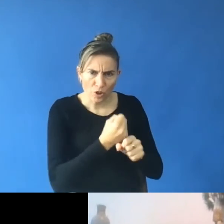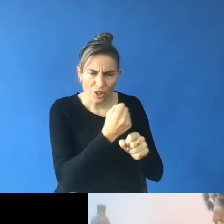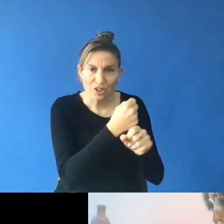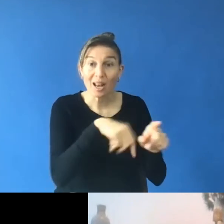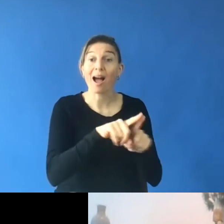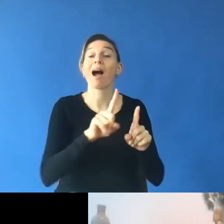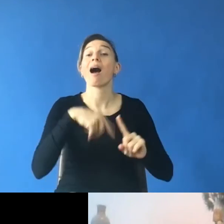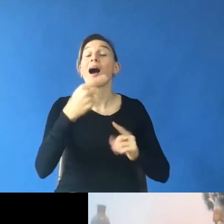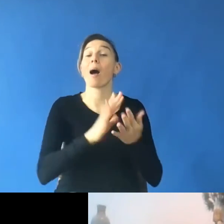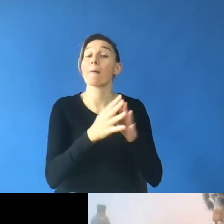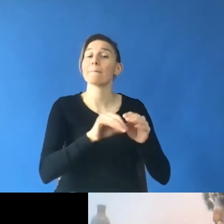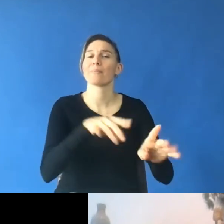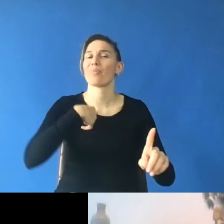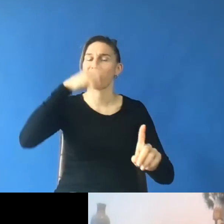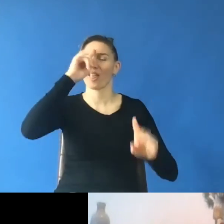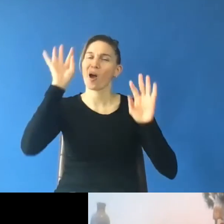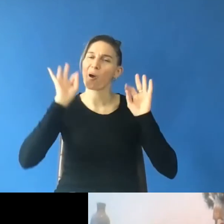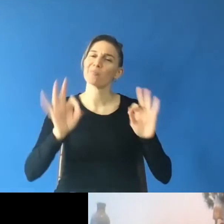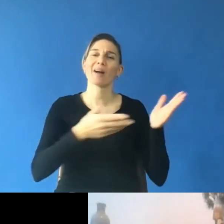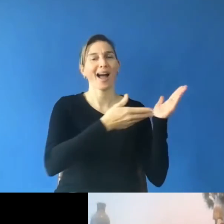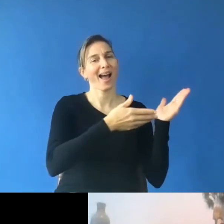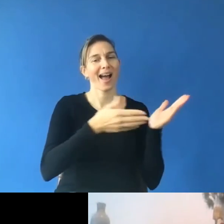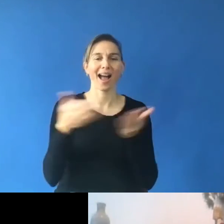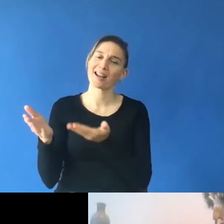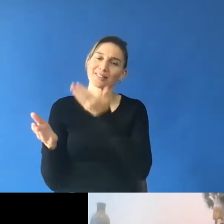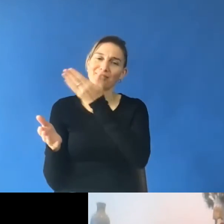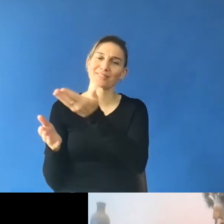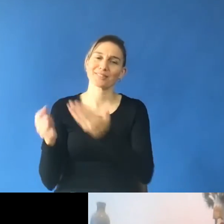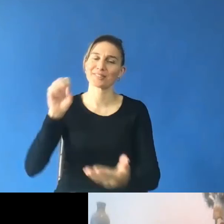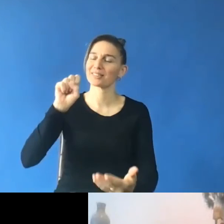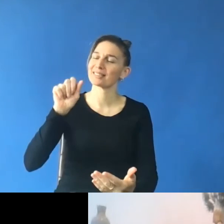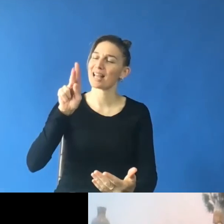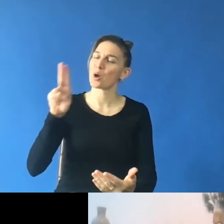We felt it was appropriate to hand over to Saku to close the event